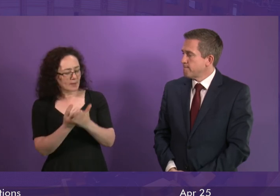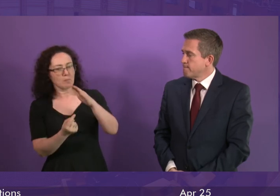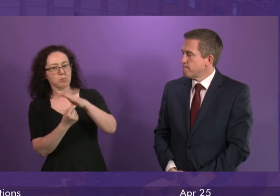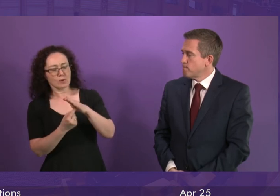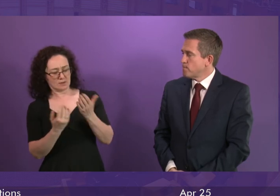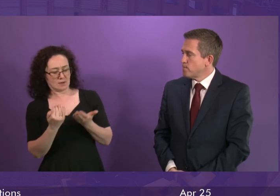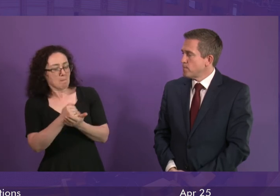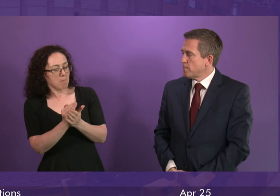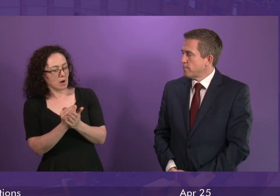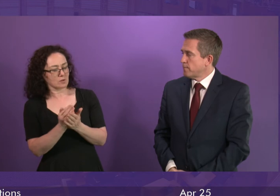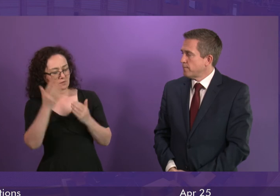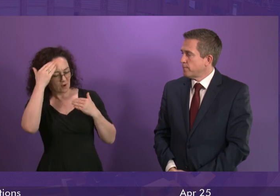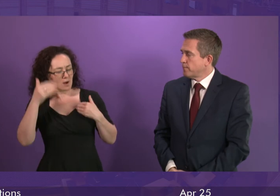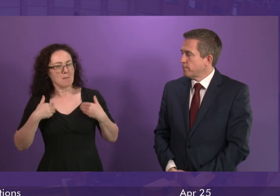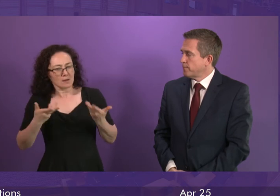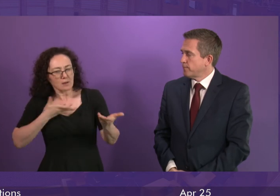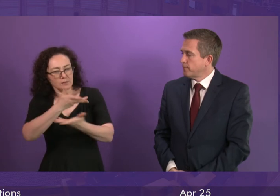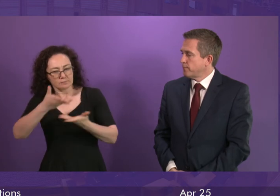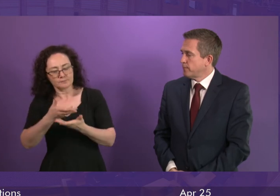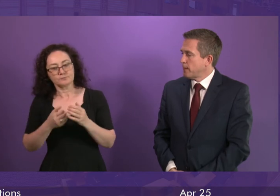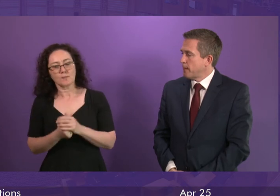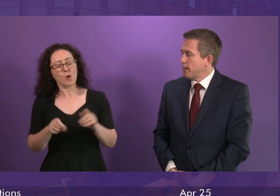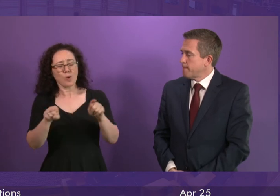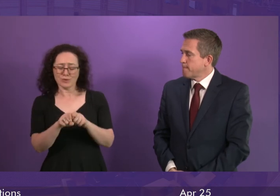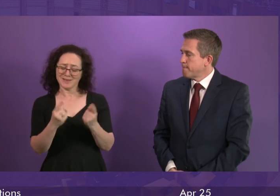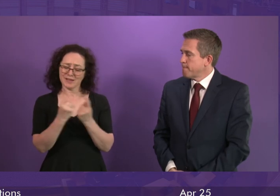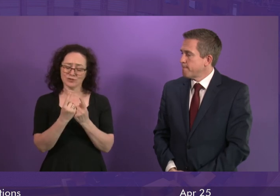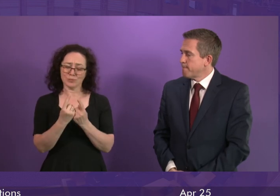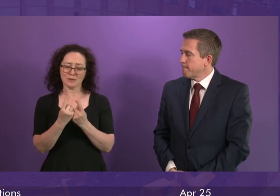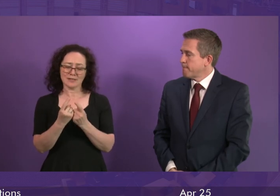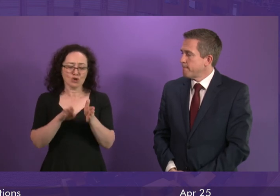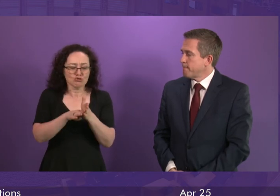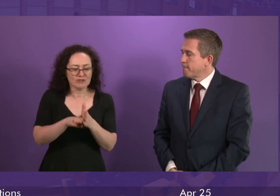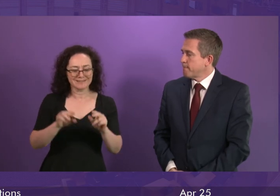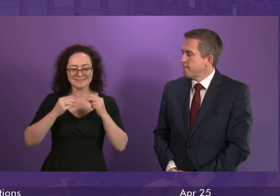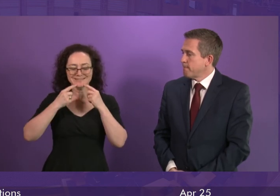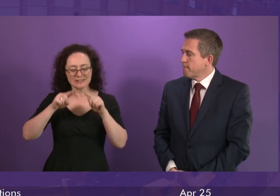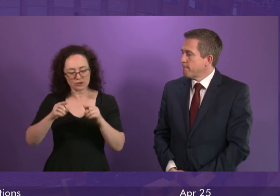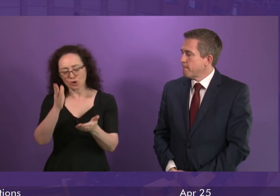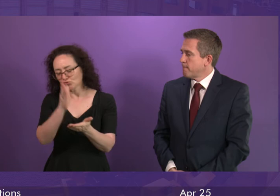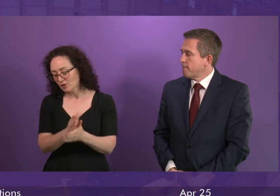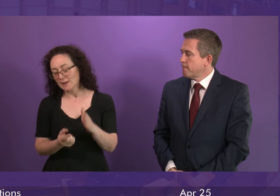about mental health, and teacher training is extremely important. The Deputy First Minister